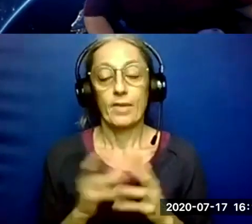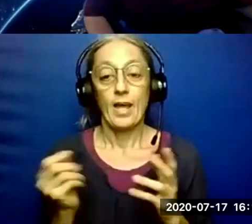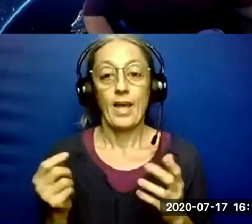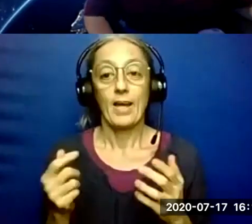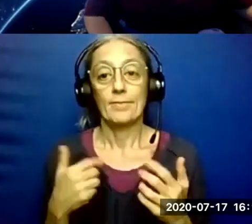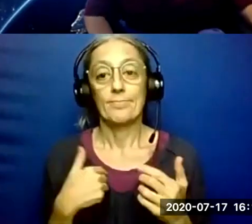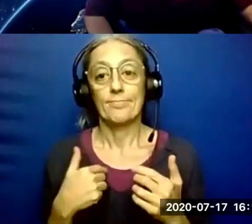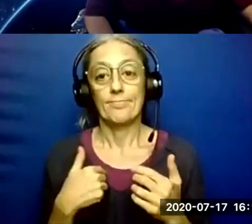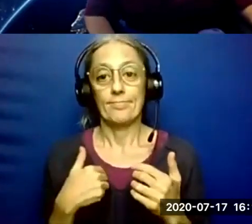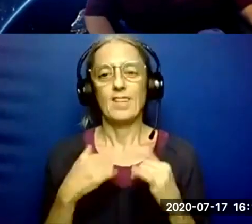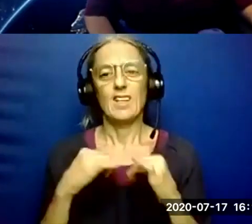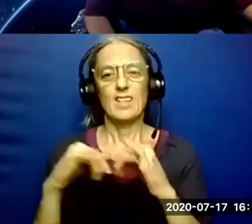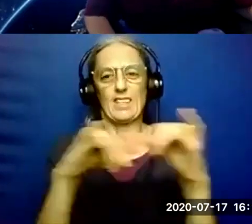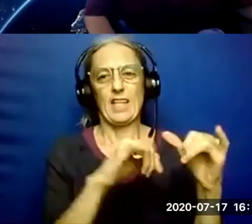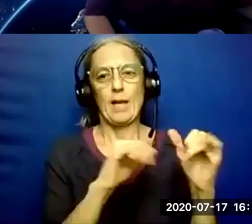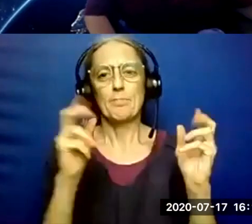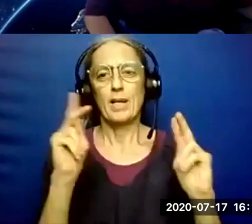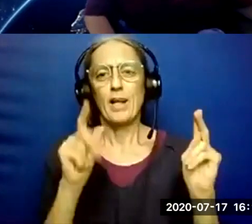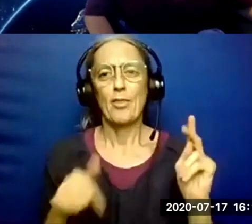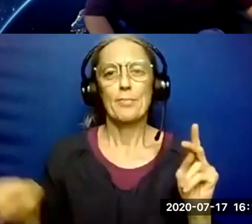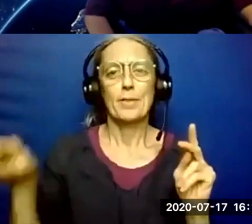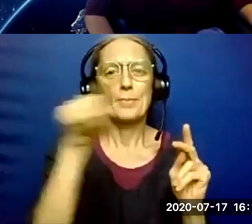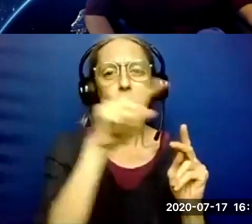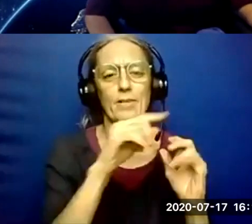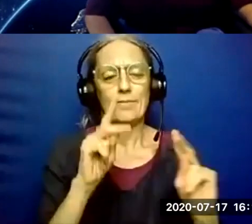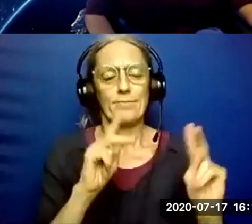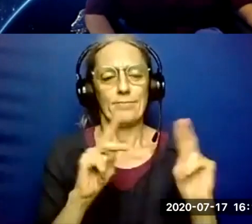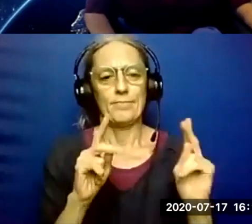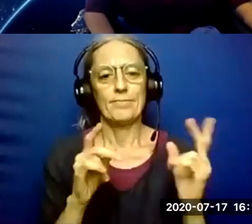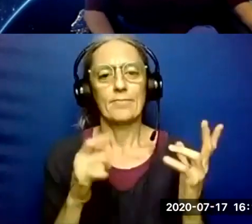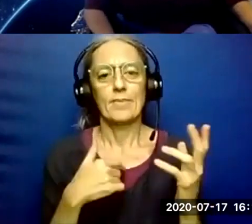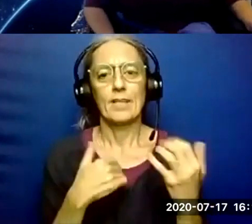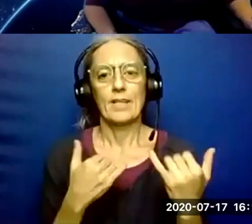really begin to look more deeply at what